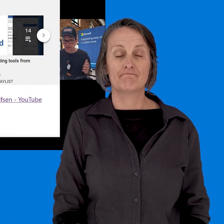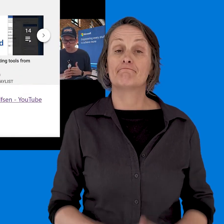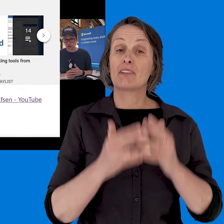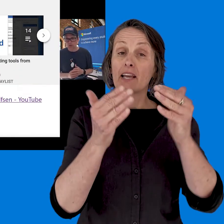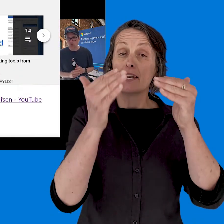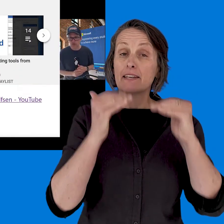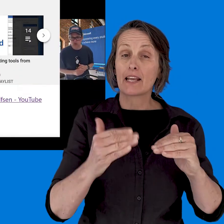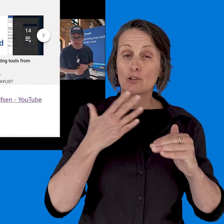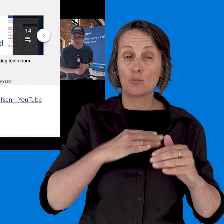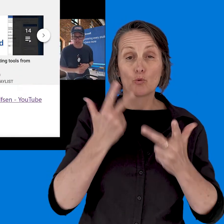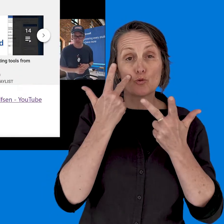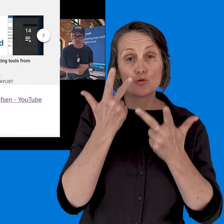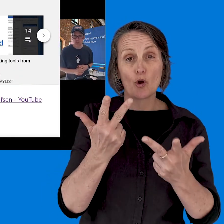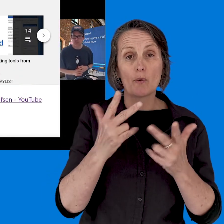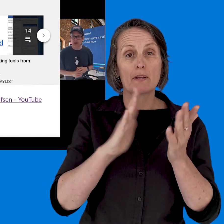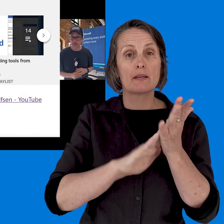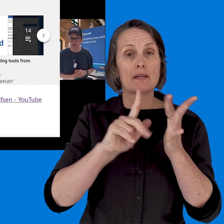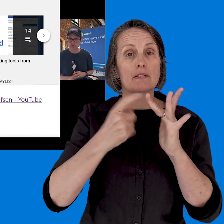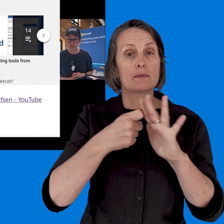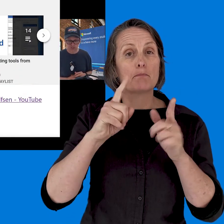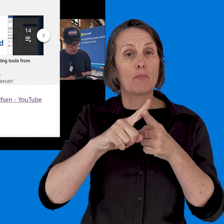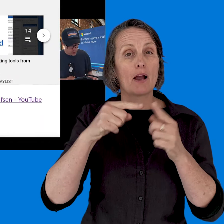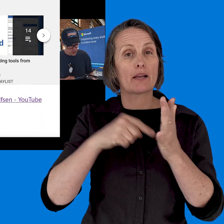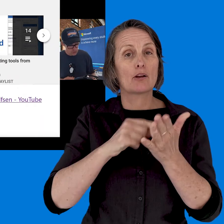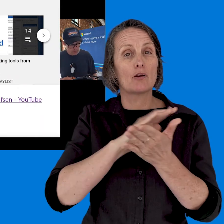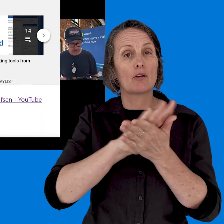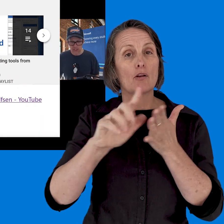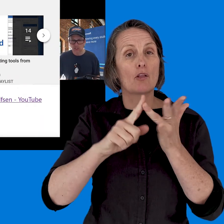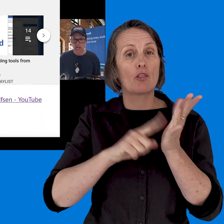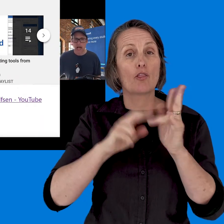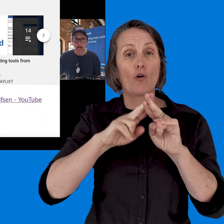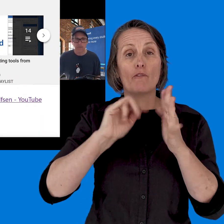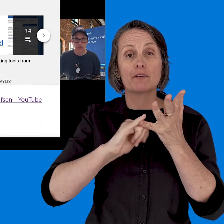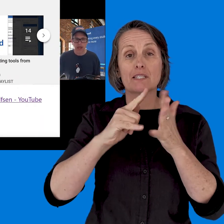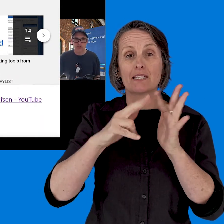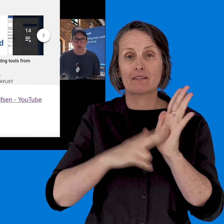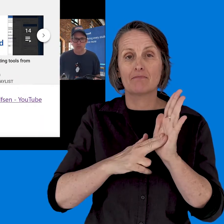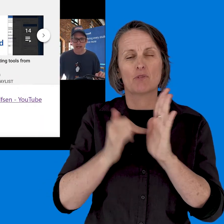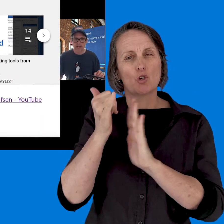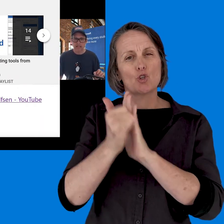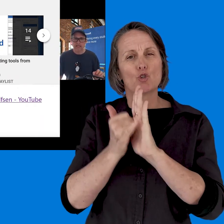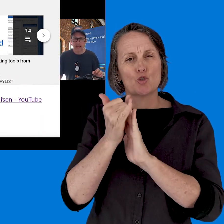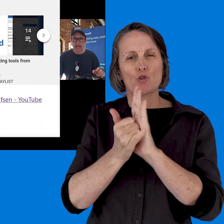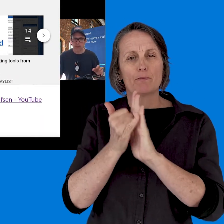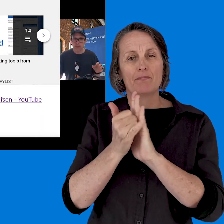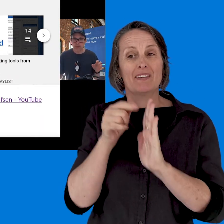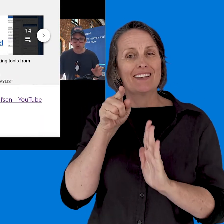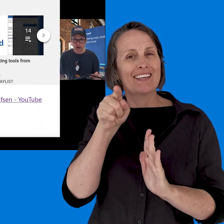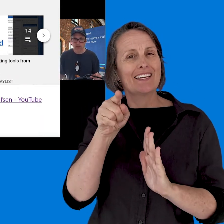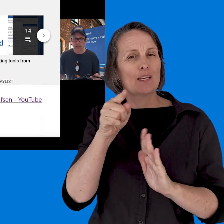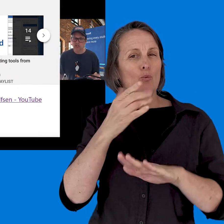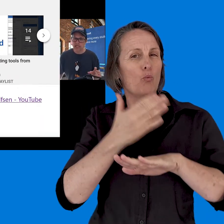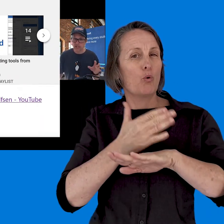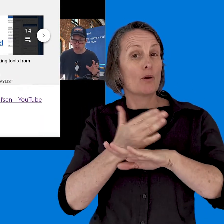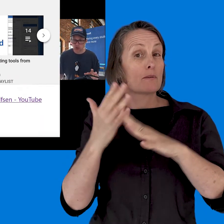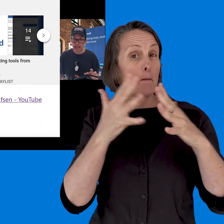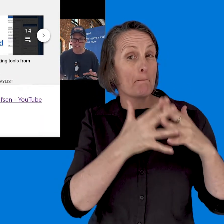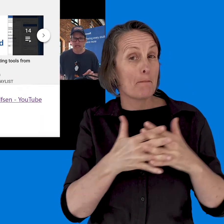The other one I'd wanna draw your attention to is Mike Tholfsen's YouTube page. And so Mike is a program manager in the US,